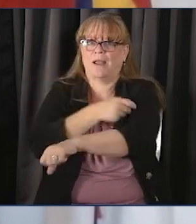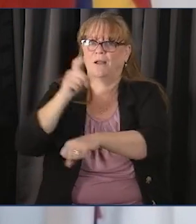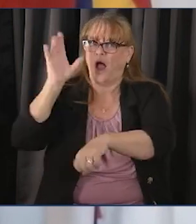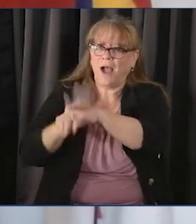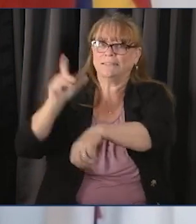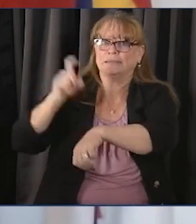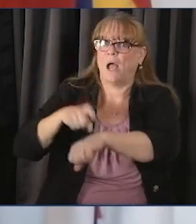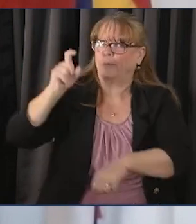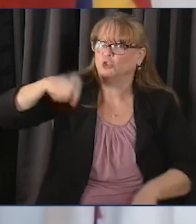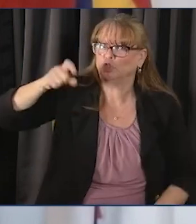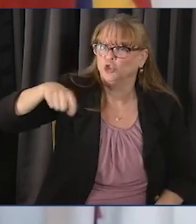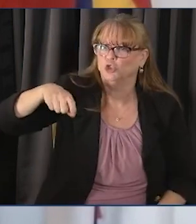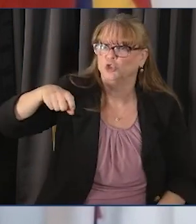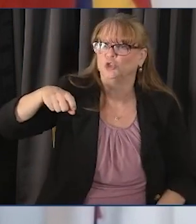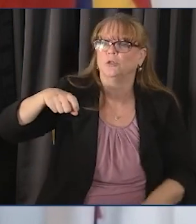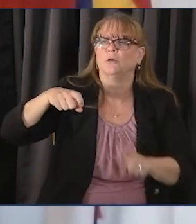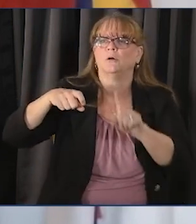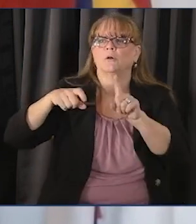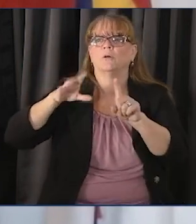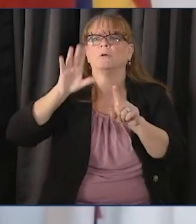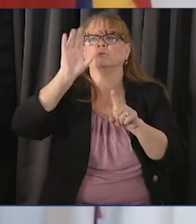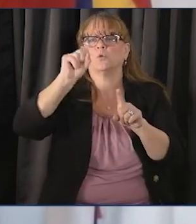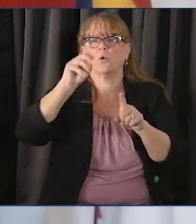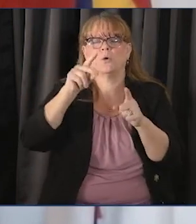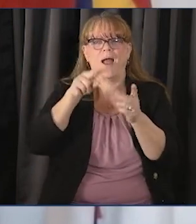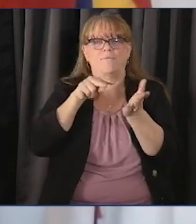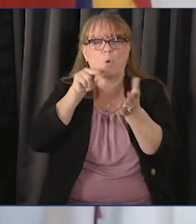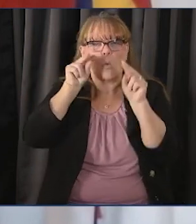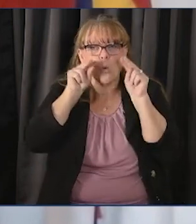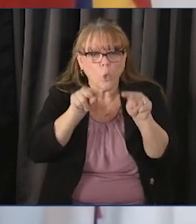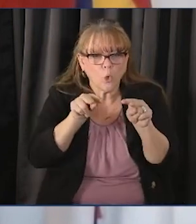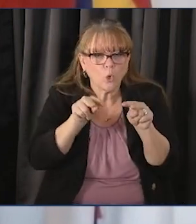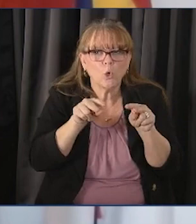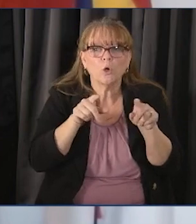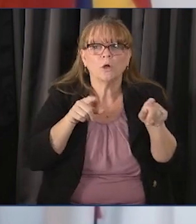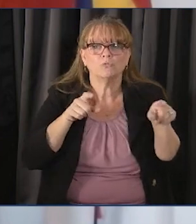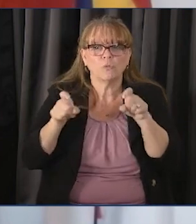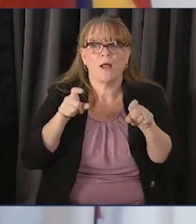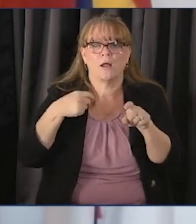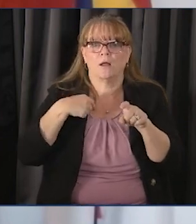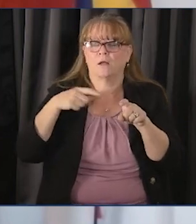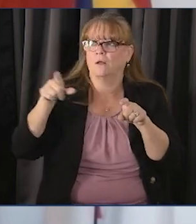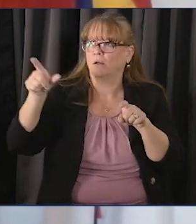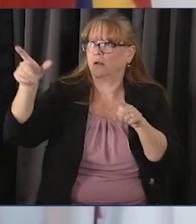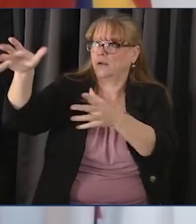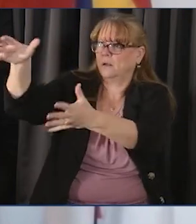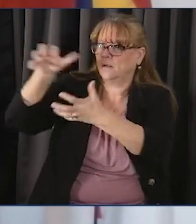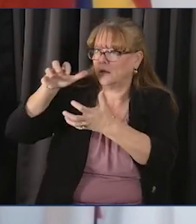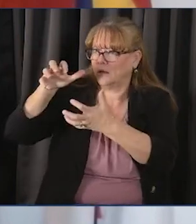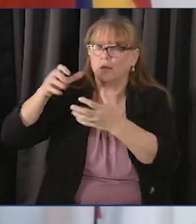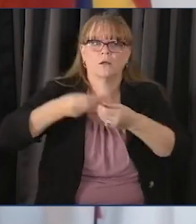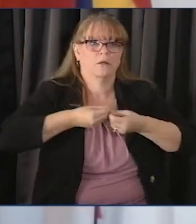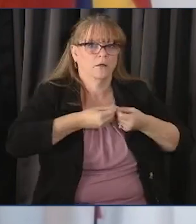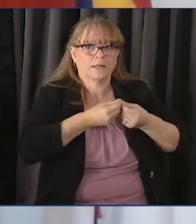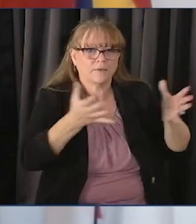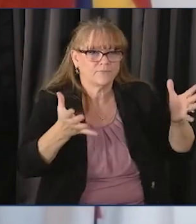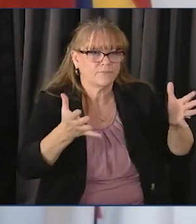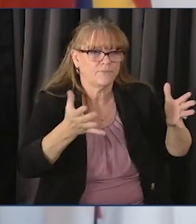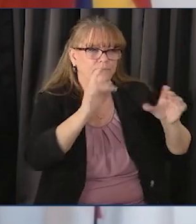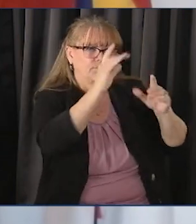are received that week, we have confidence in supply chain at current levels is stable. What we're not confident and don't know is will it increase?